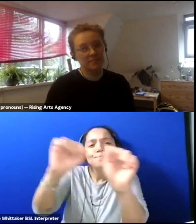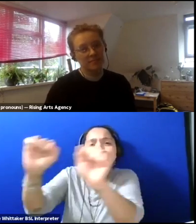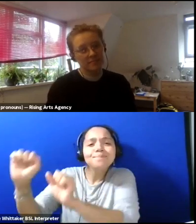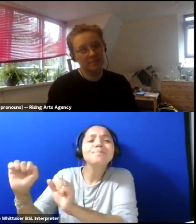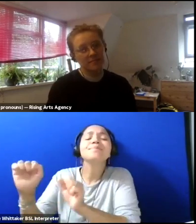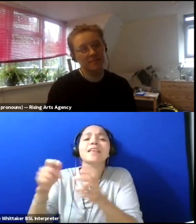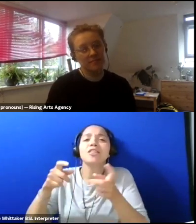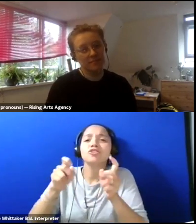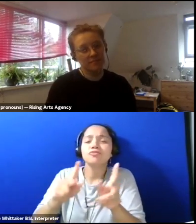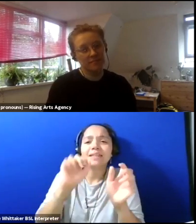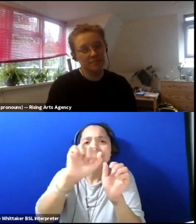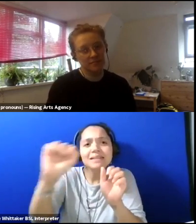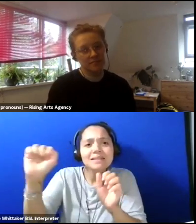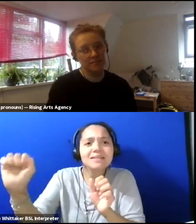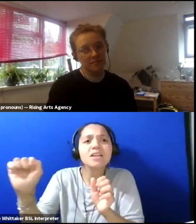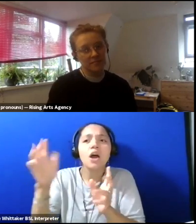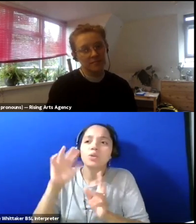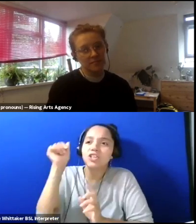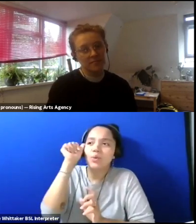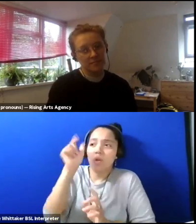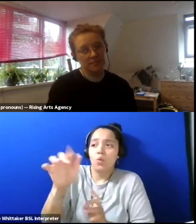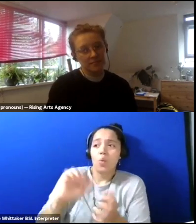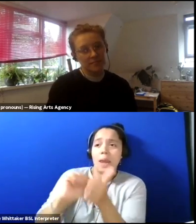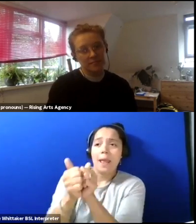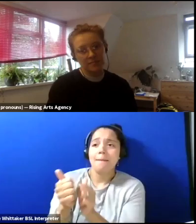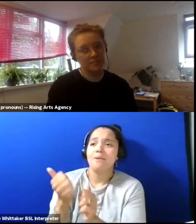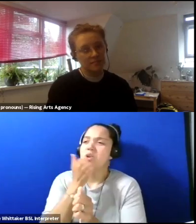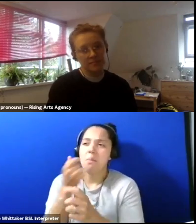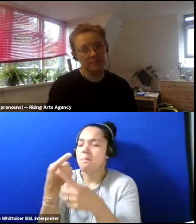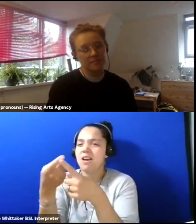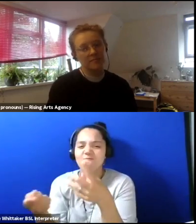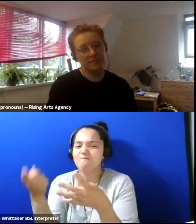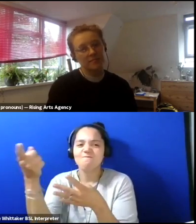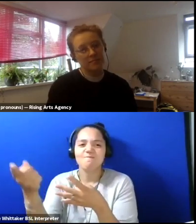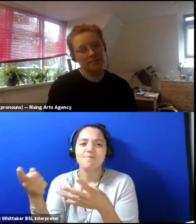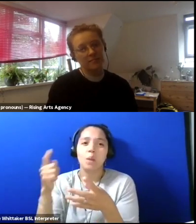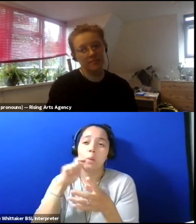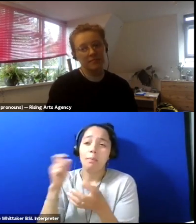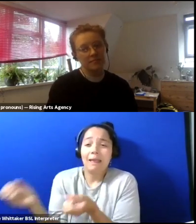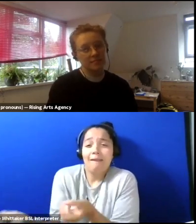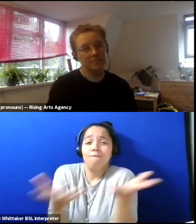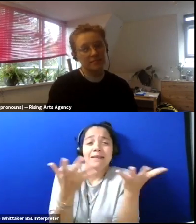just so you know, your neighbor at number whatever is going to be evicted tomorrow.